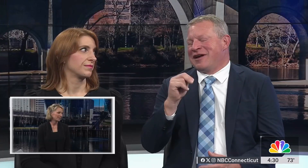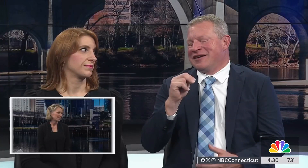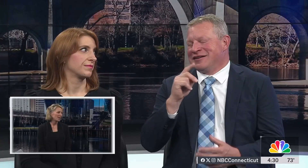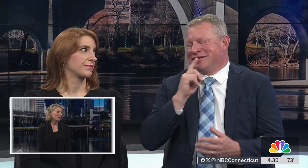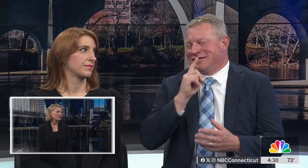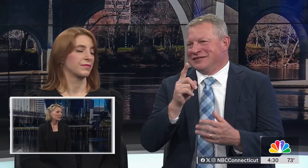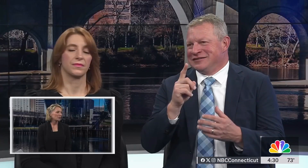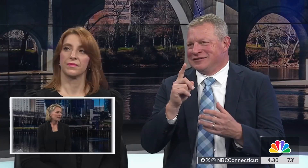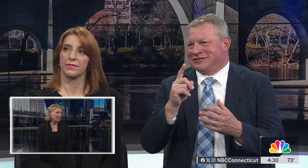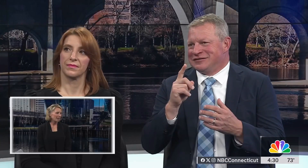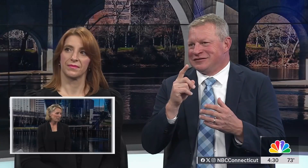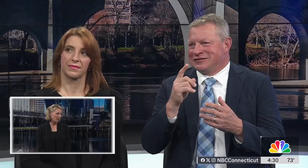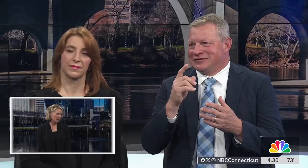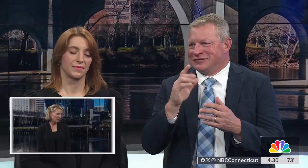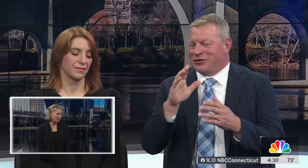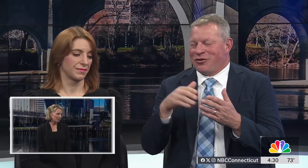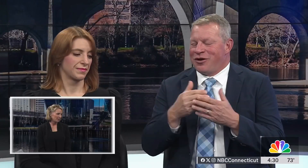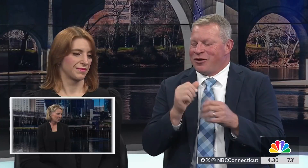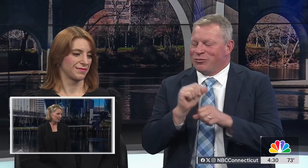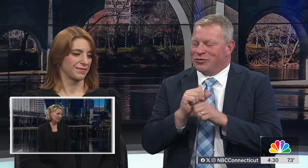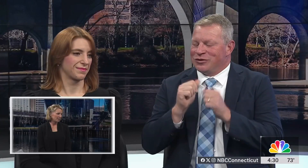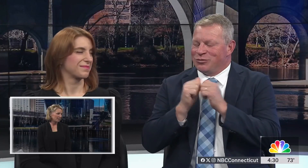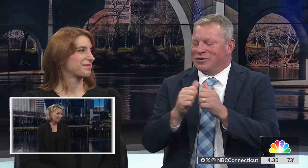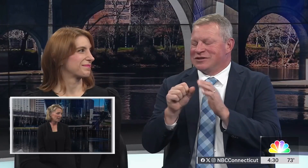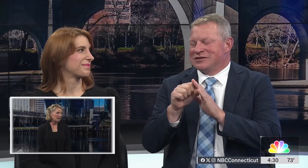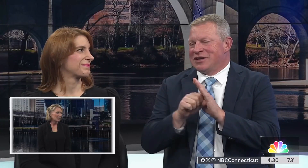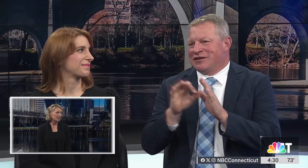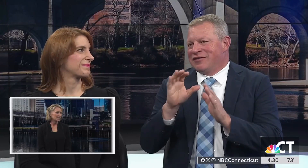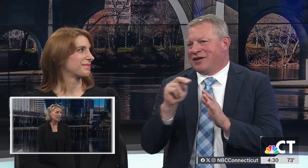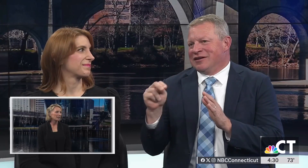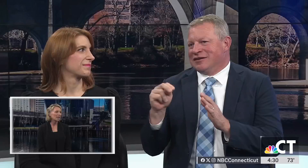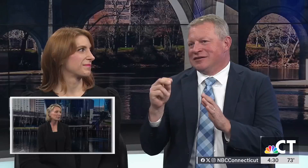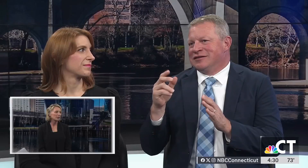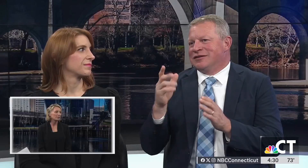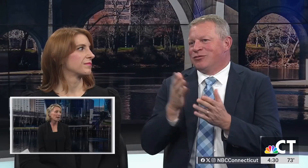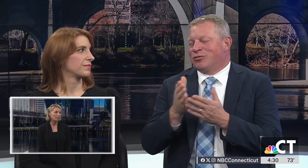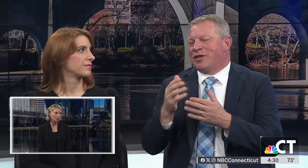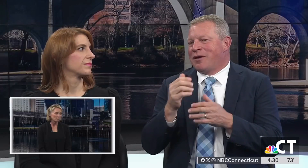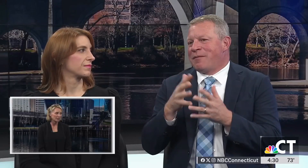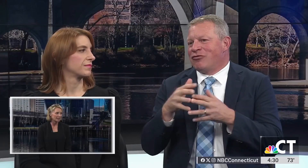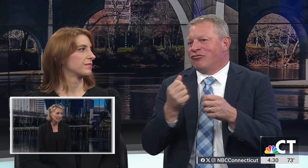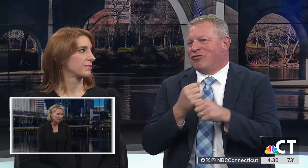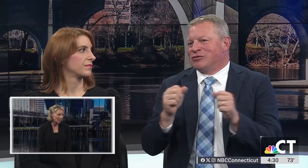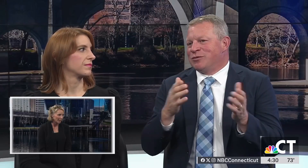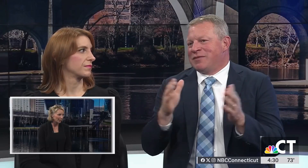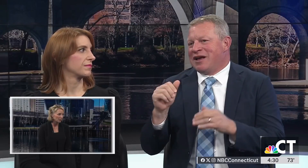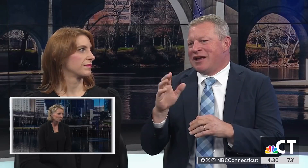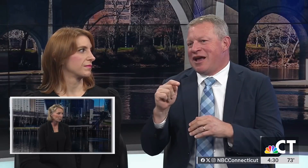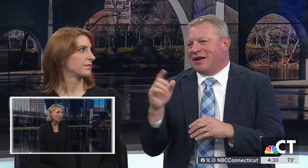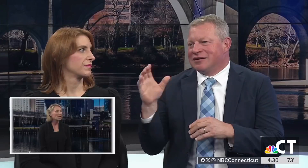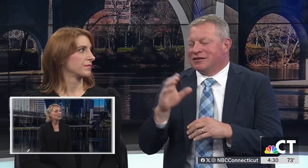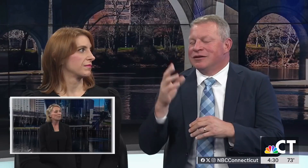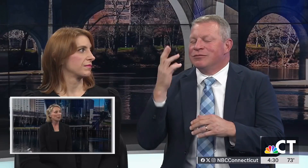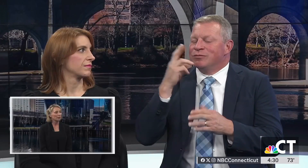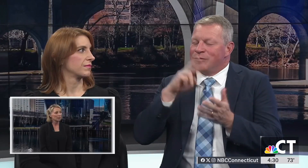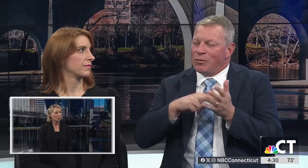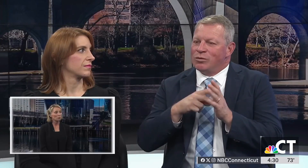Translation campaign trying to